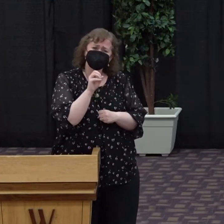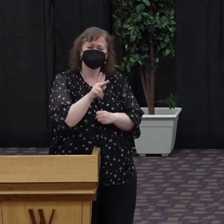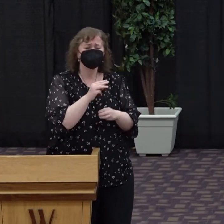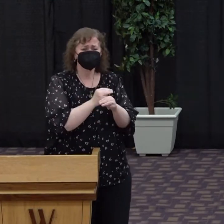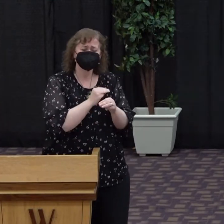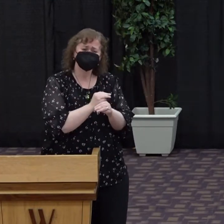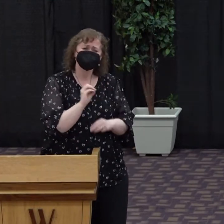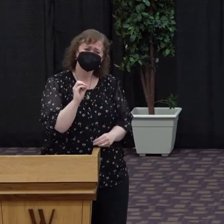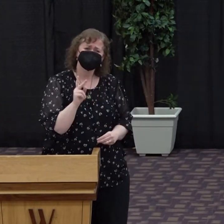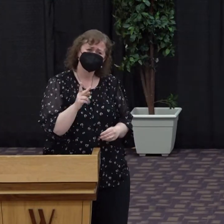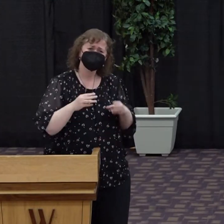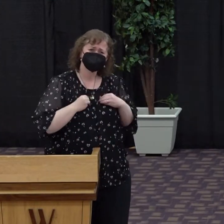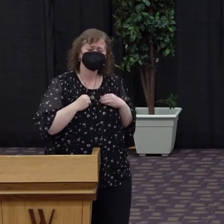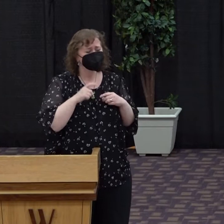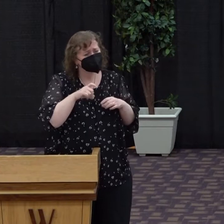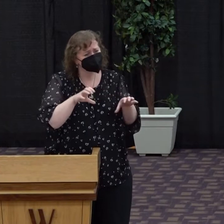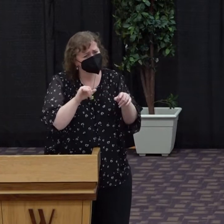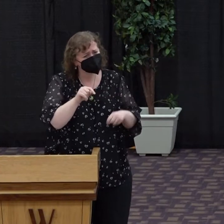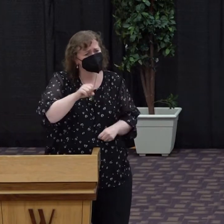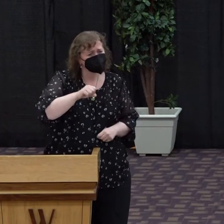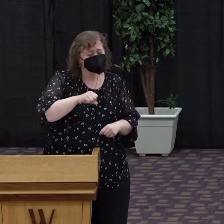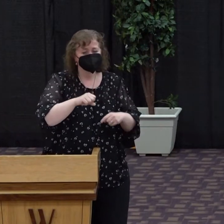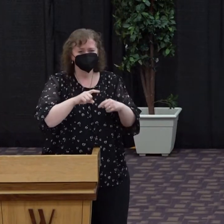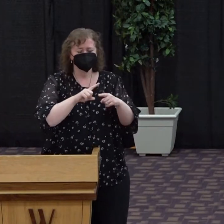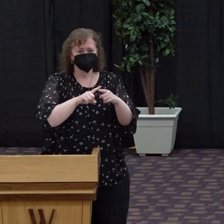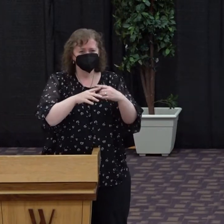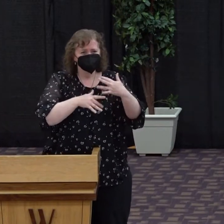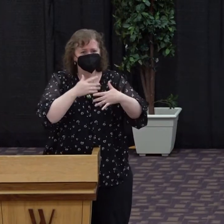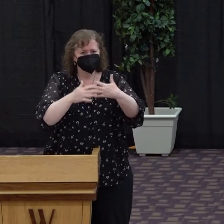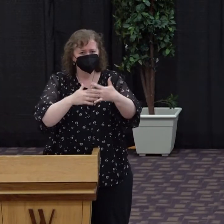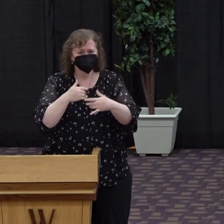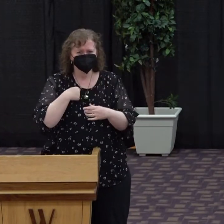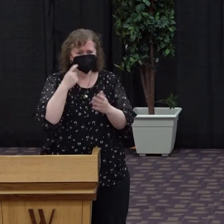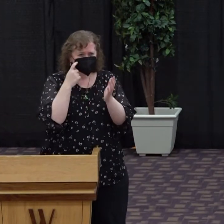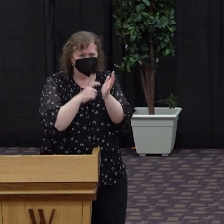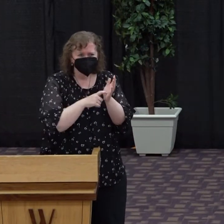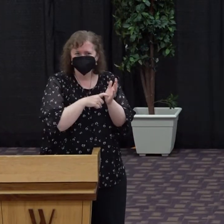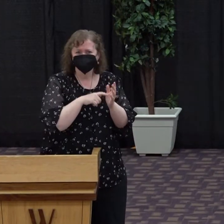The start of the year, they did alright in math. They were able to do it.